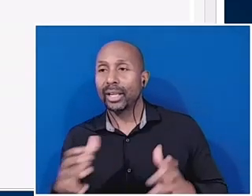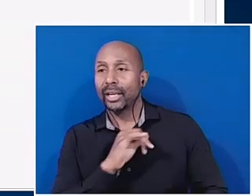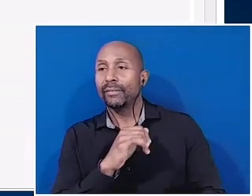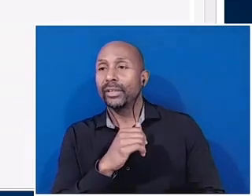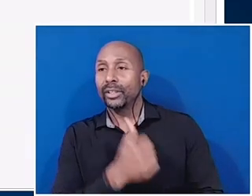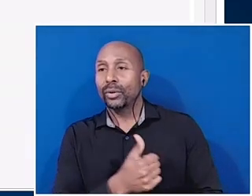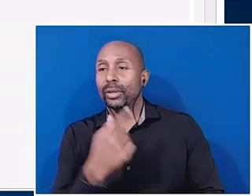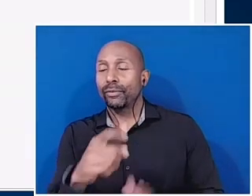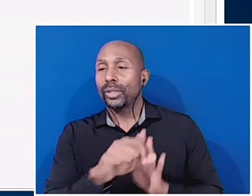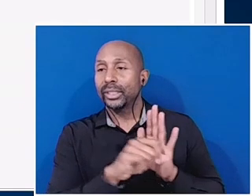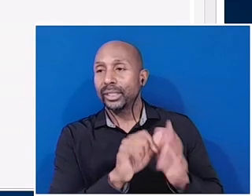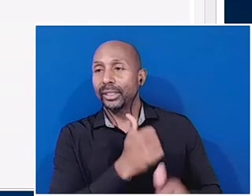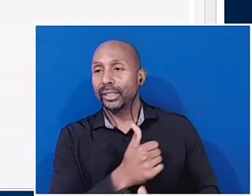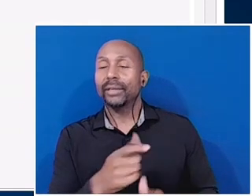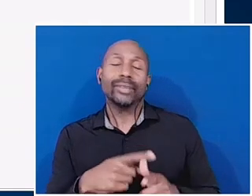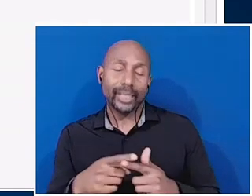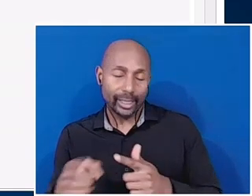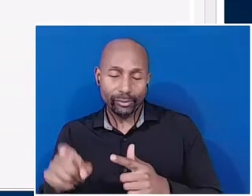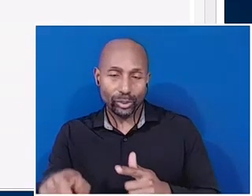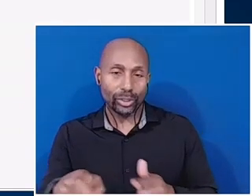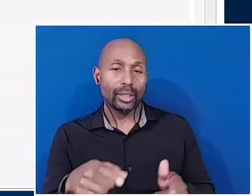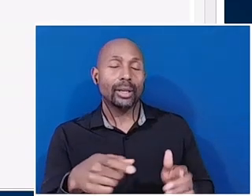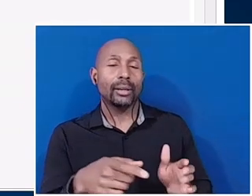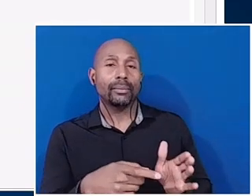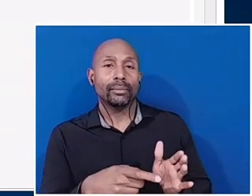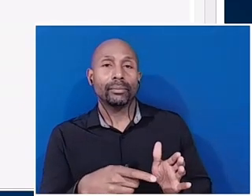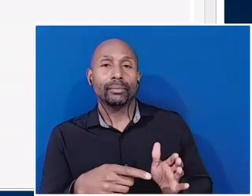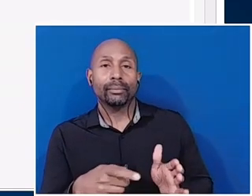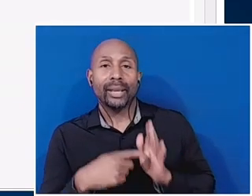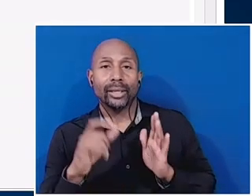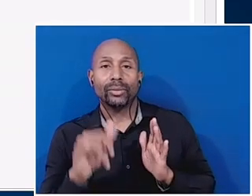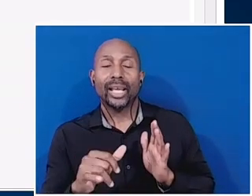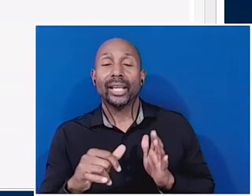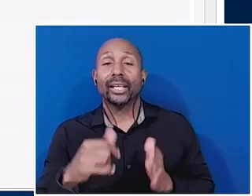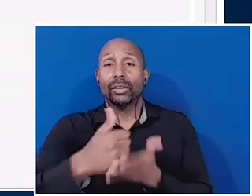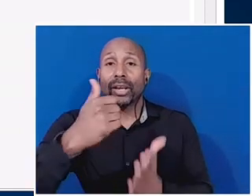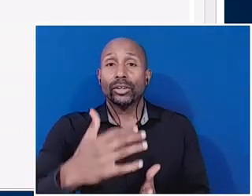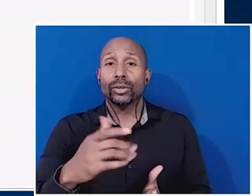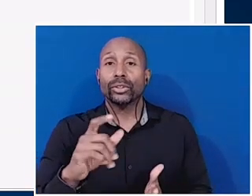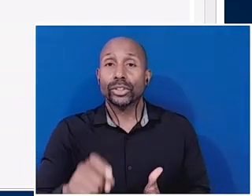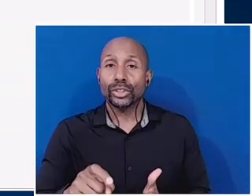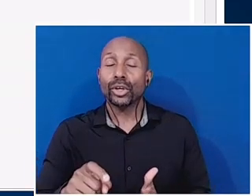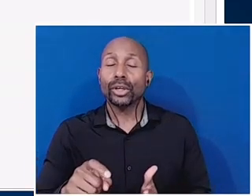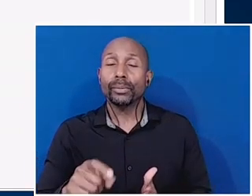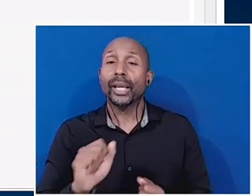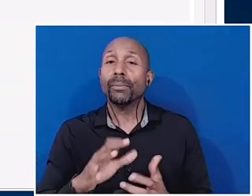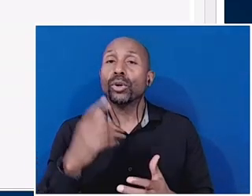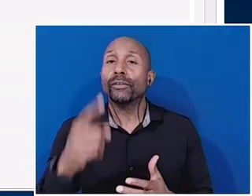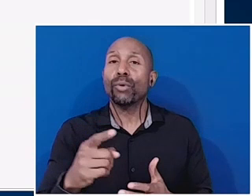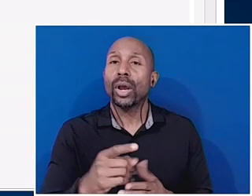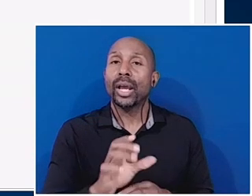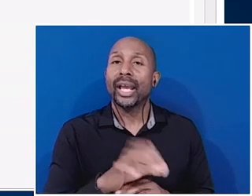accreditors be the mechanism of enforcement, but it should be limited to institutions that trip a wire.